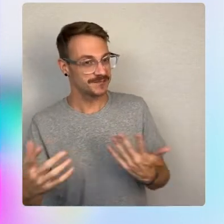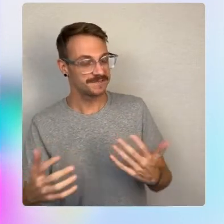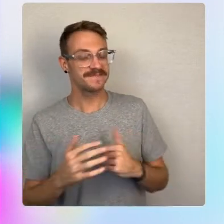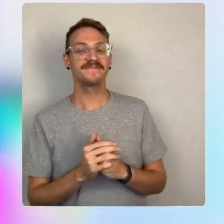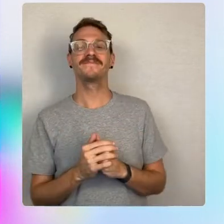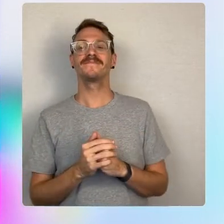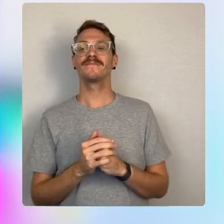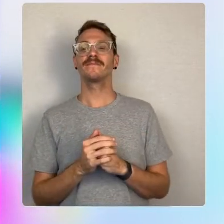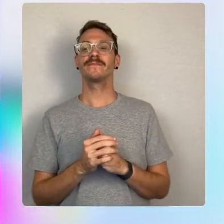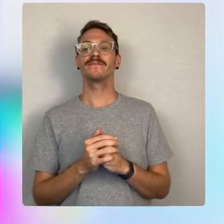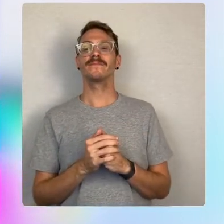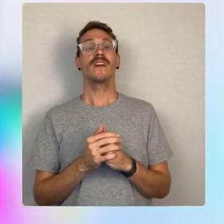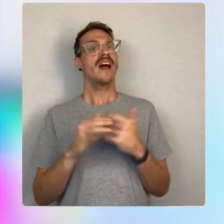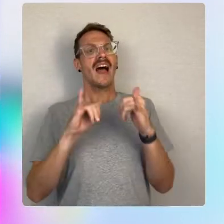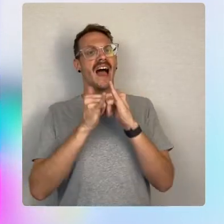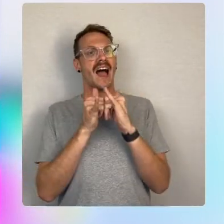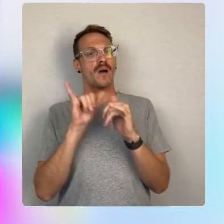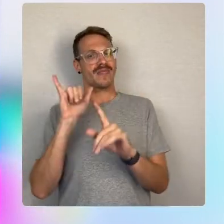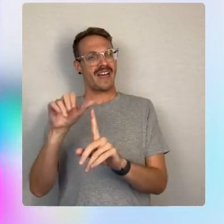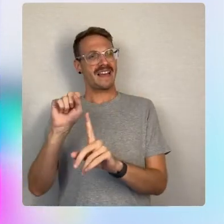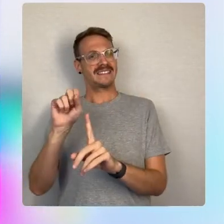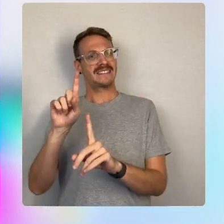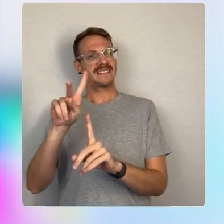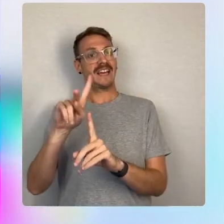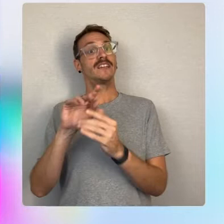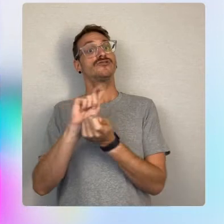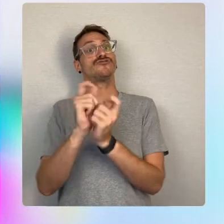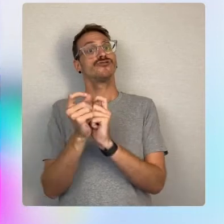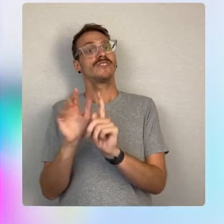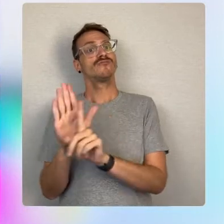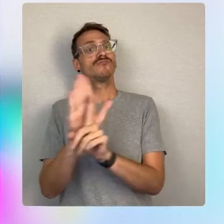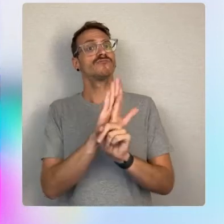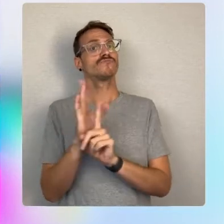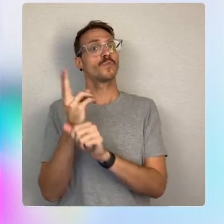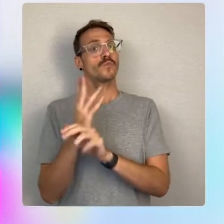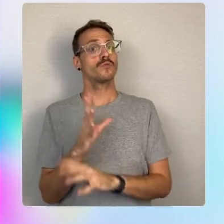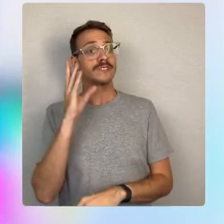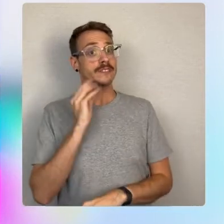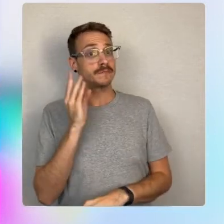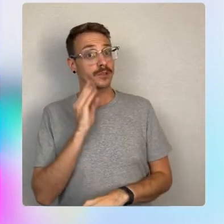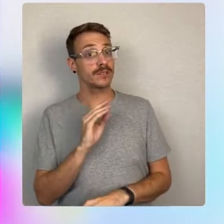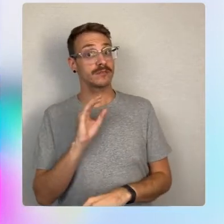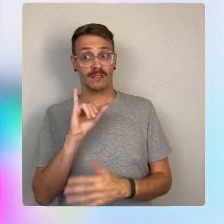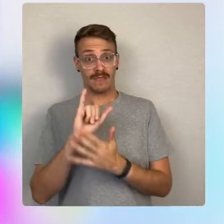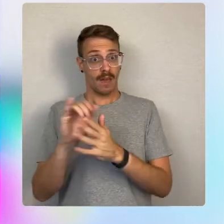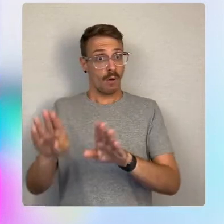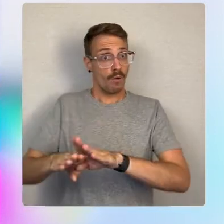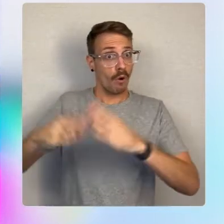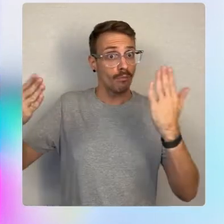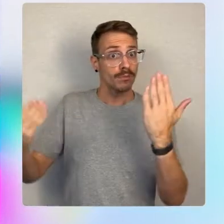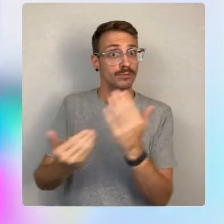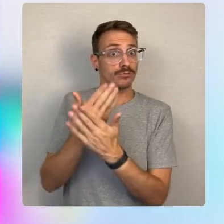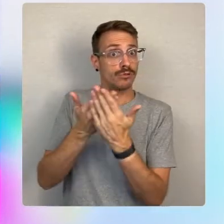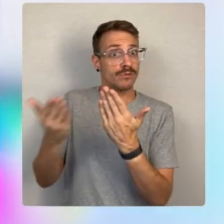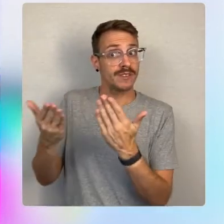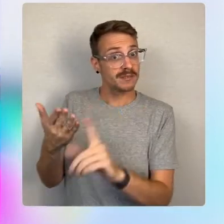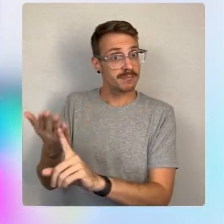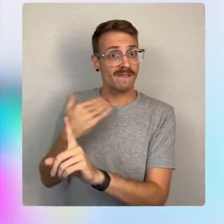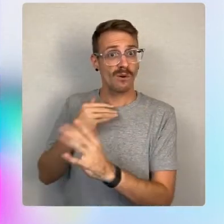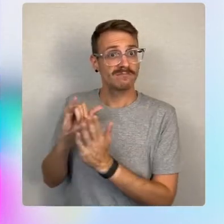in what way has the SDK changed the user's experience? Has it unlocked anything that wasn't quite possible before?